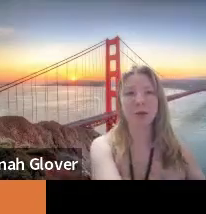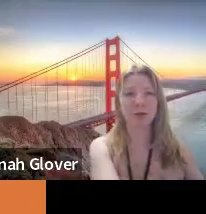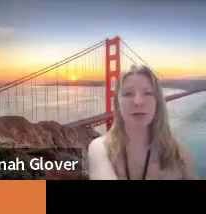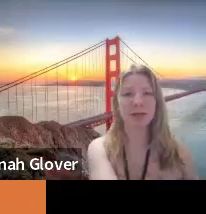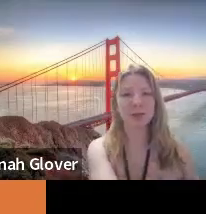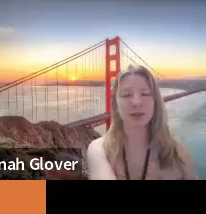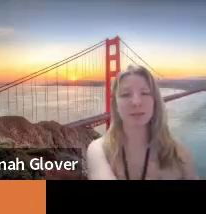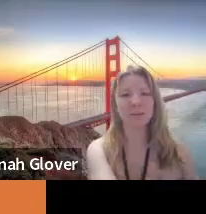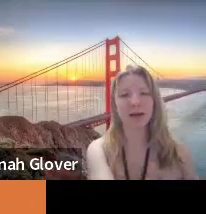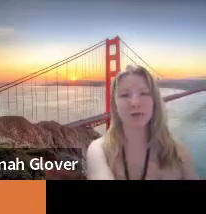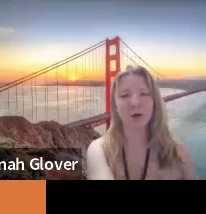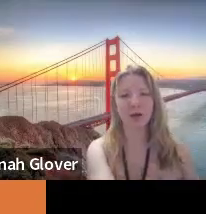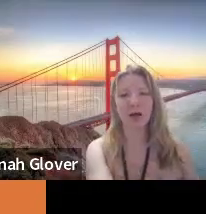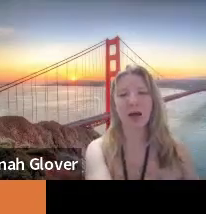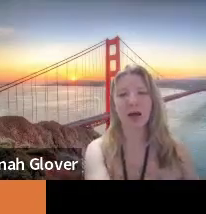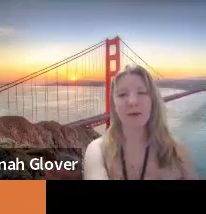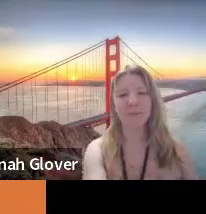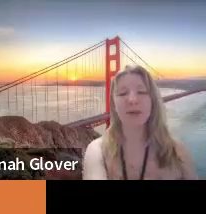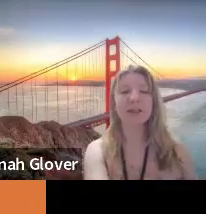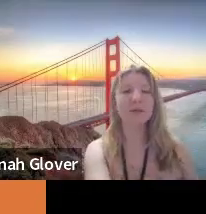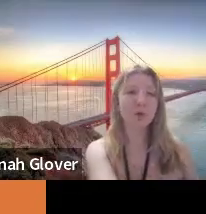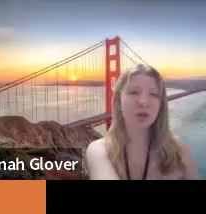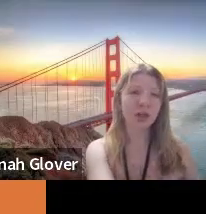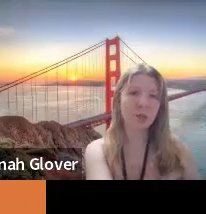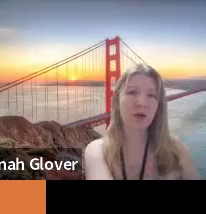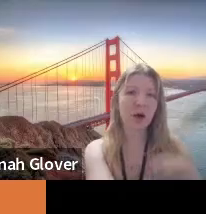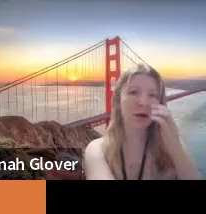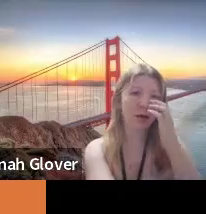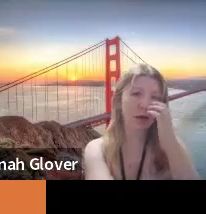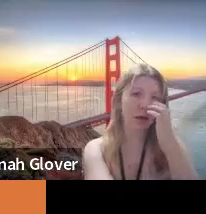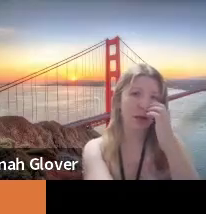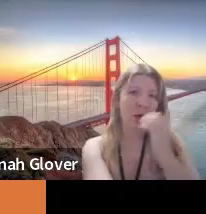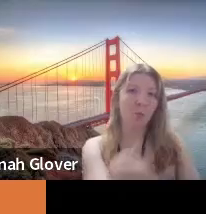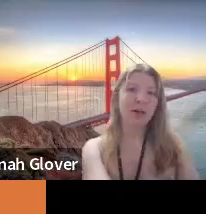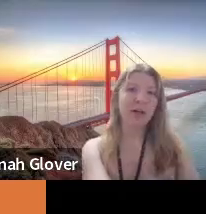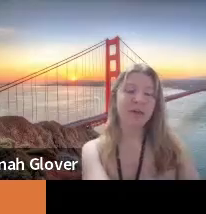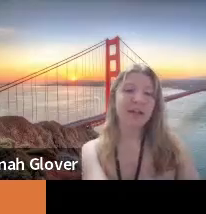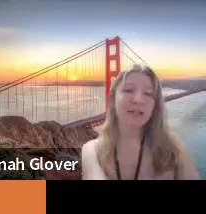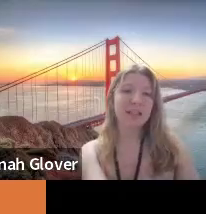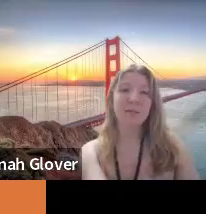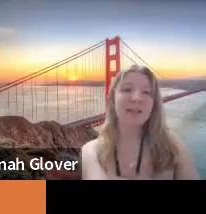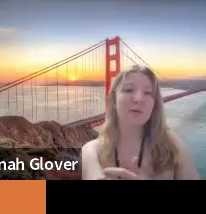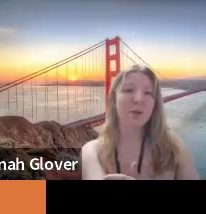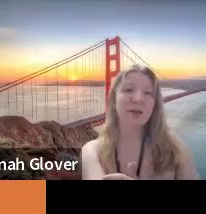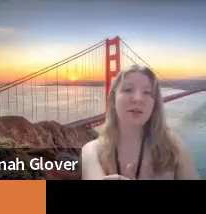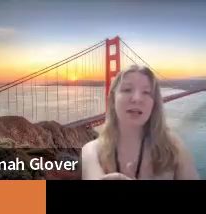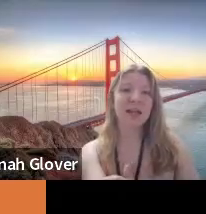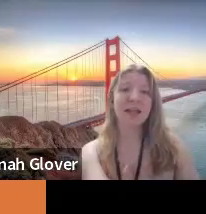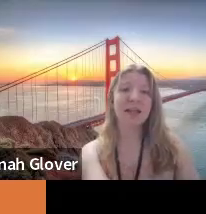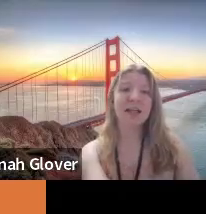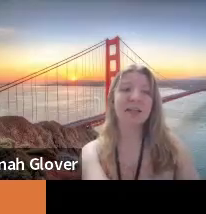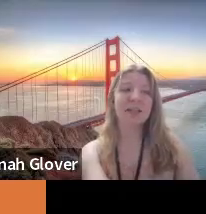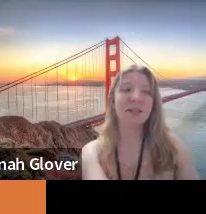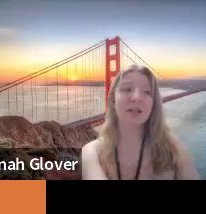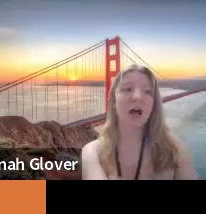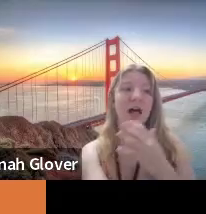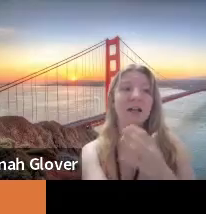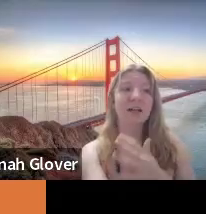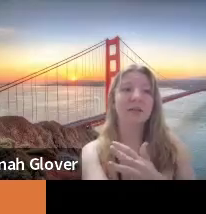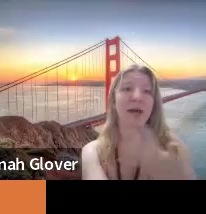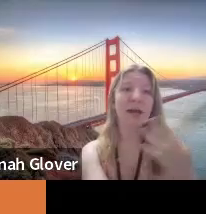We were talking earlier if there's a friend or neighbor you could pick something up for them or pick something up. Making sure you are not just